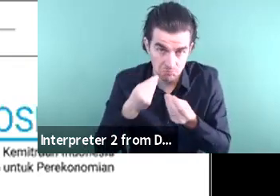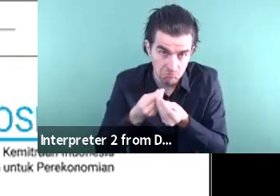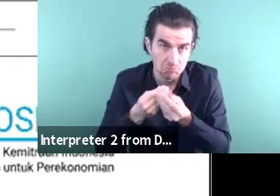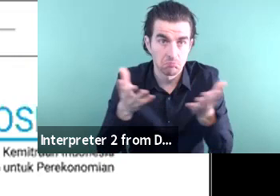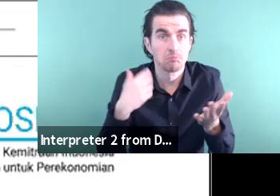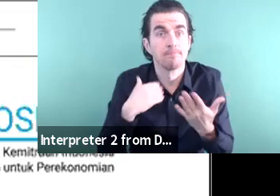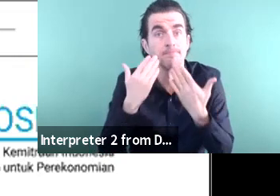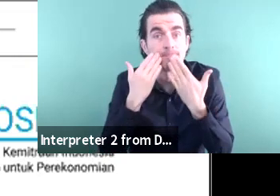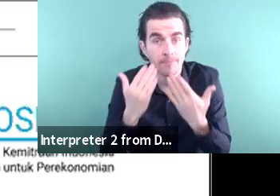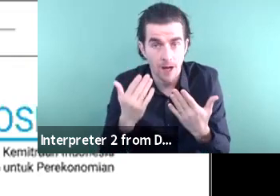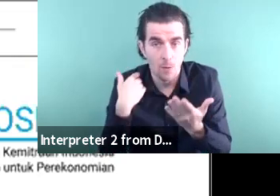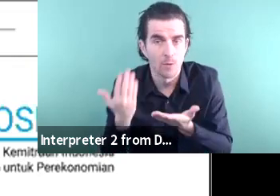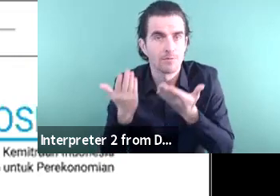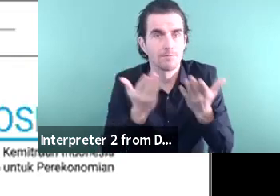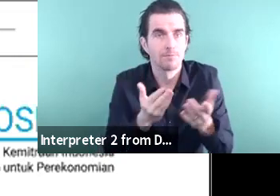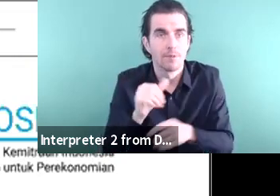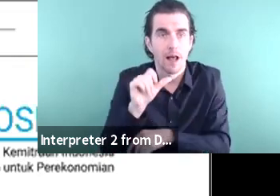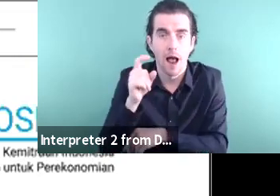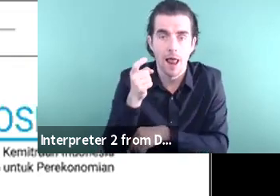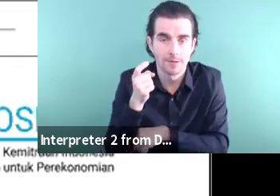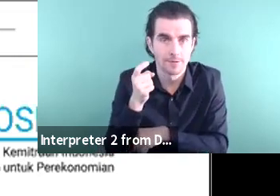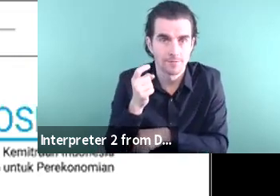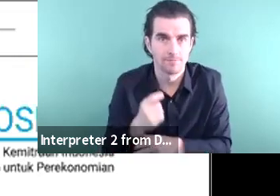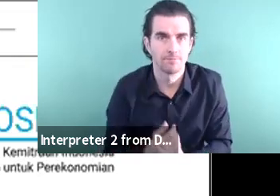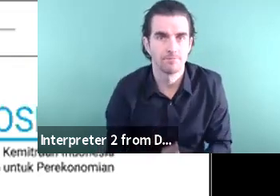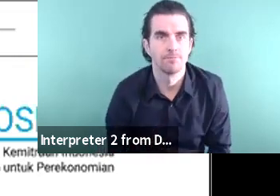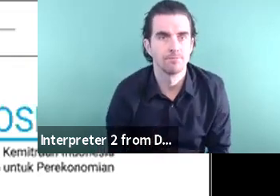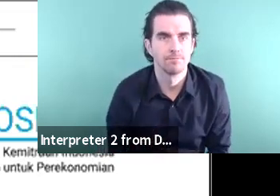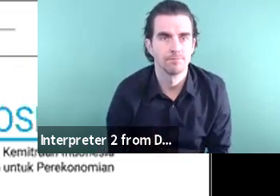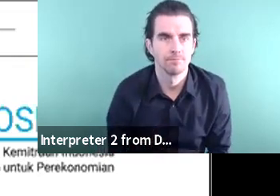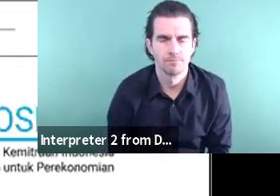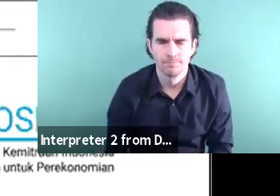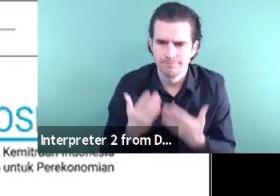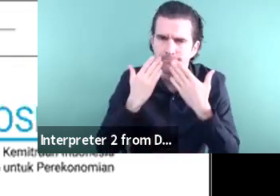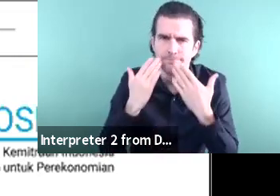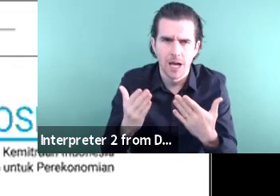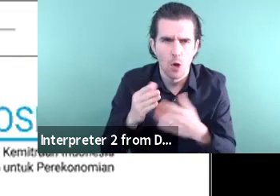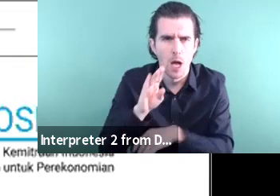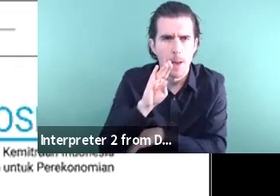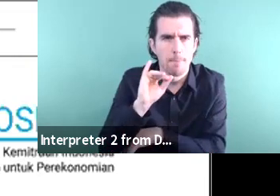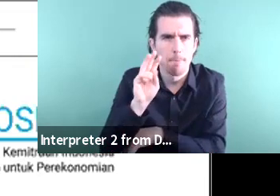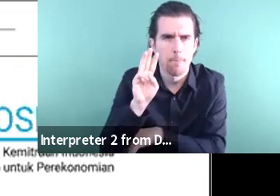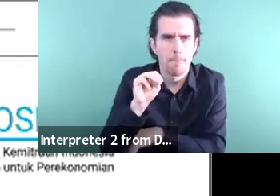it's a very stark kind of data collection exercise. It's also great to see how this data